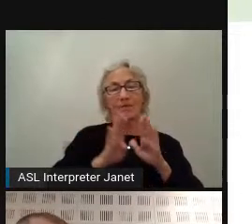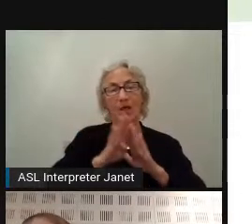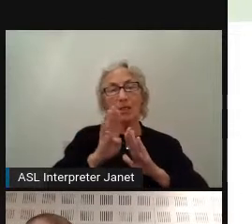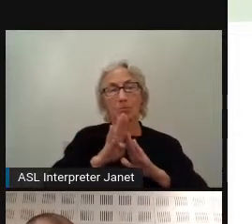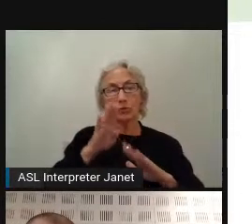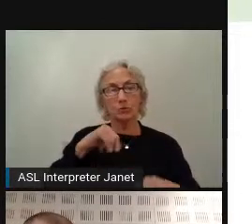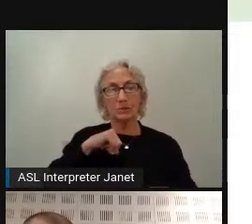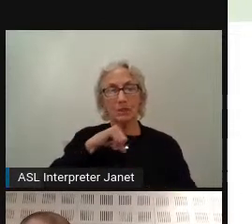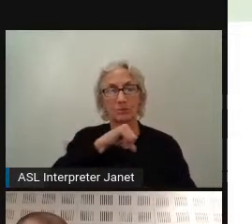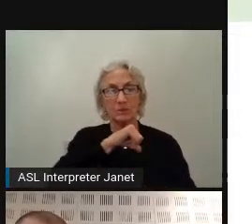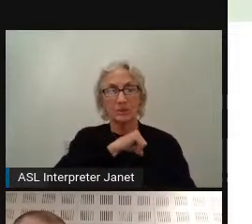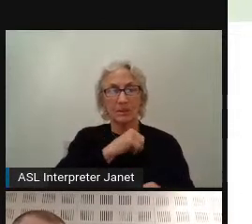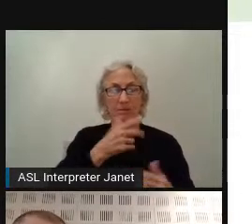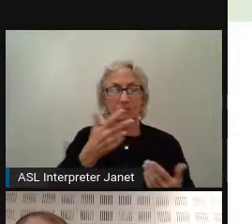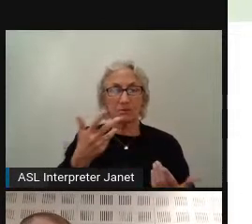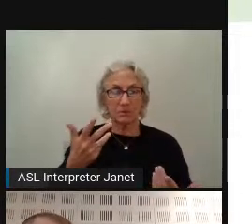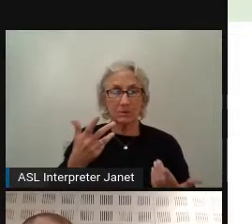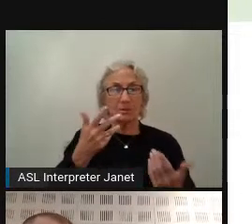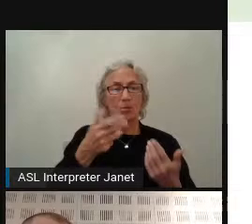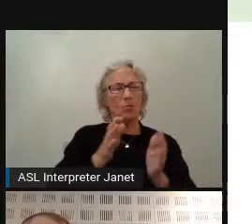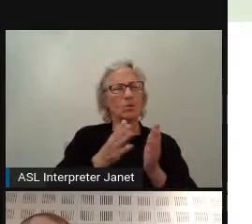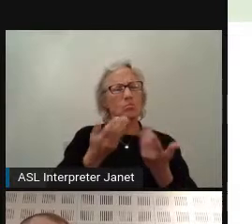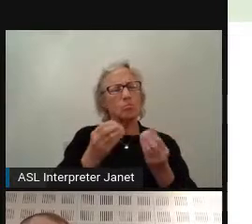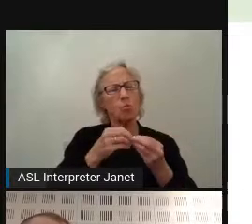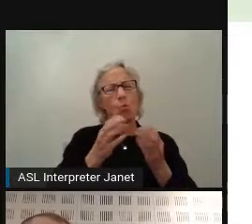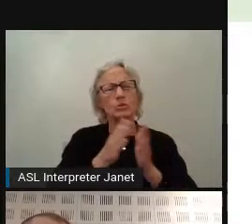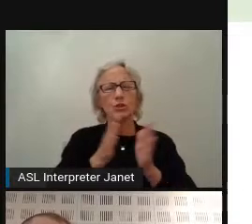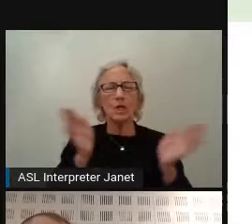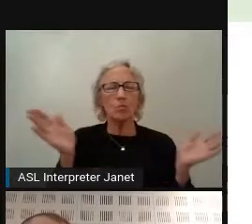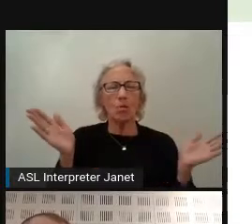it plays well with all the other things. So for us not being